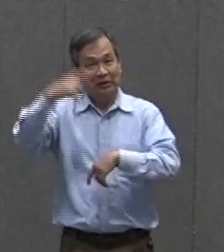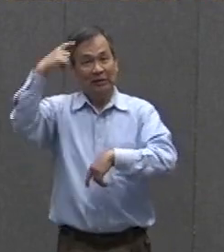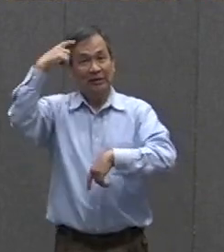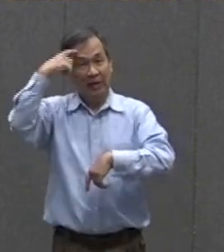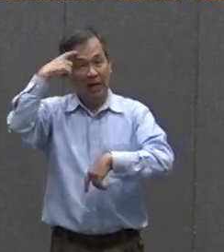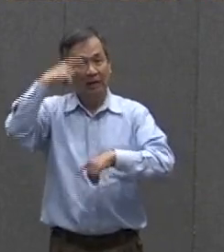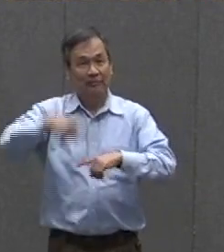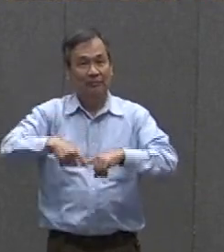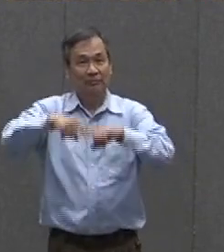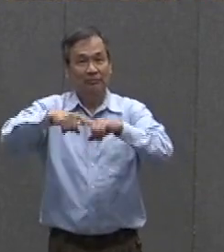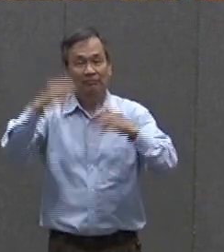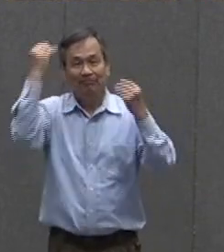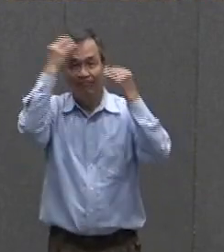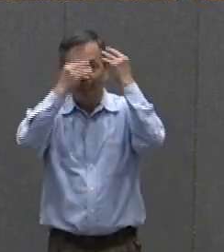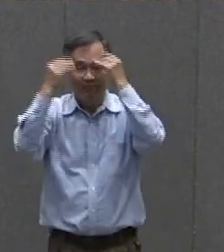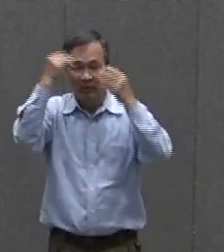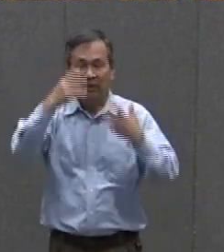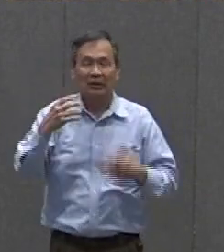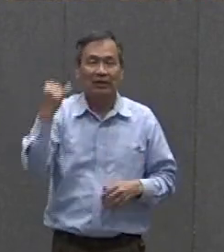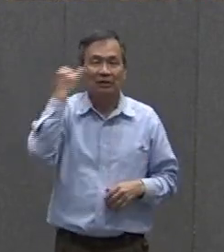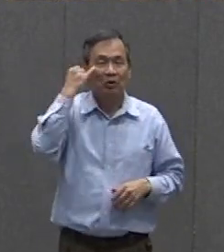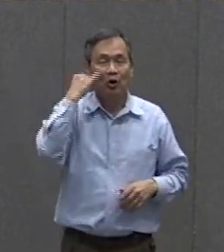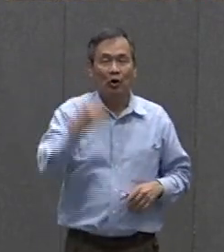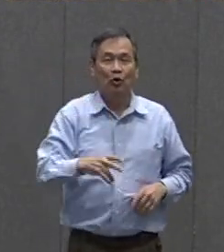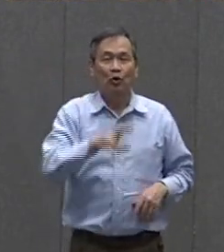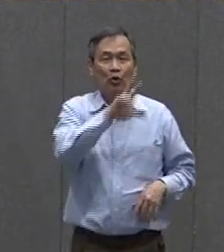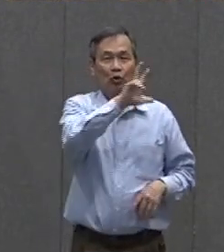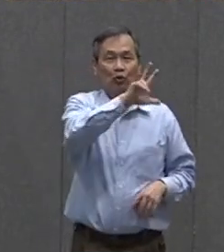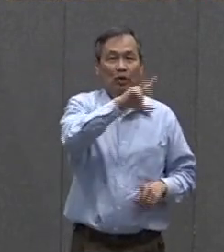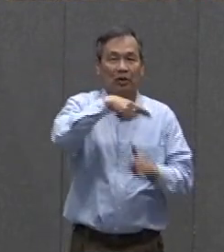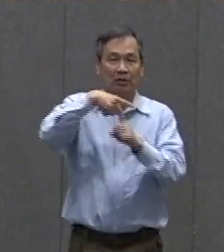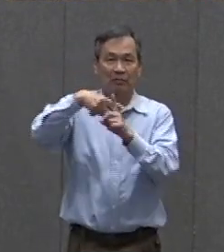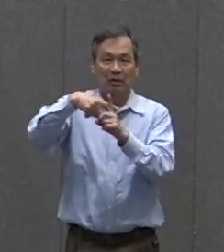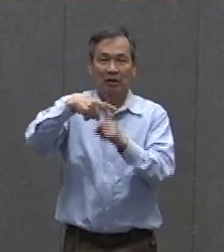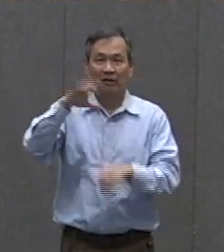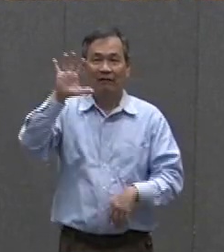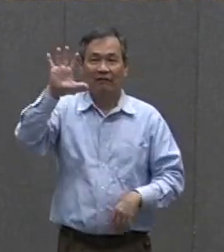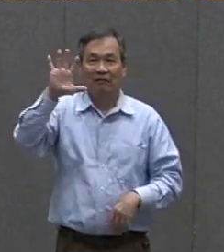of three plus five equals, they may not be able to come up